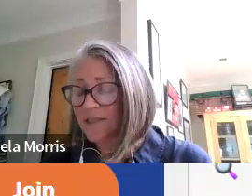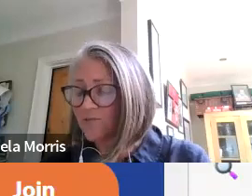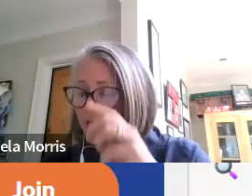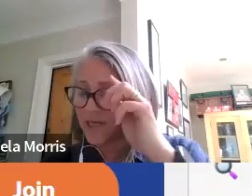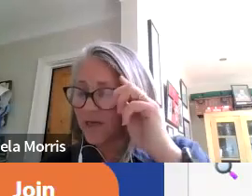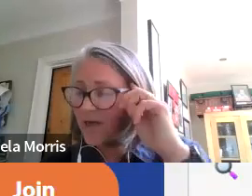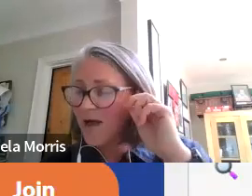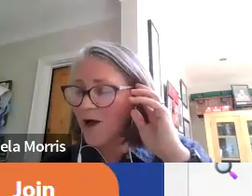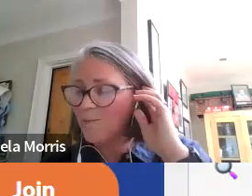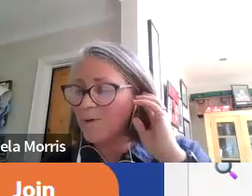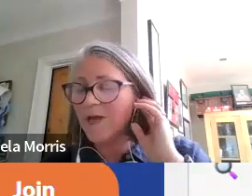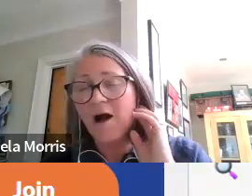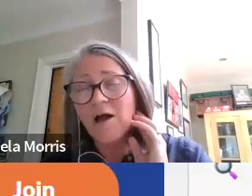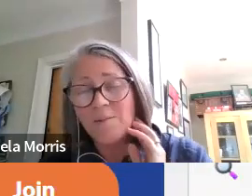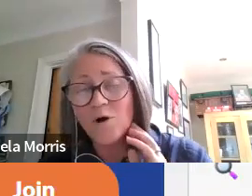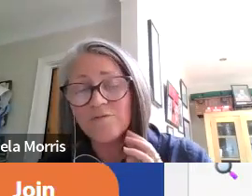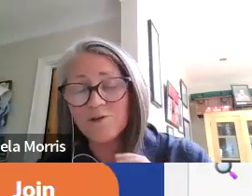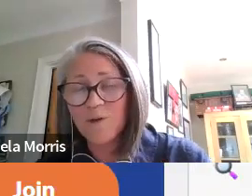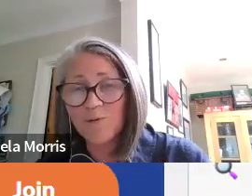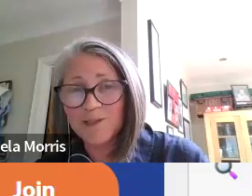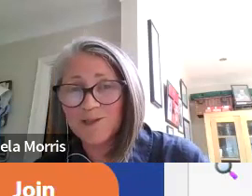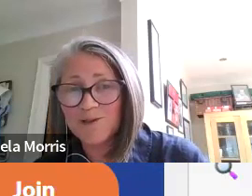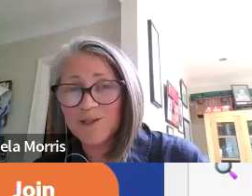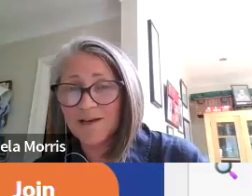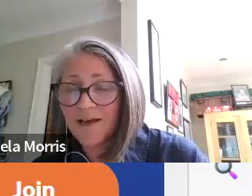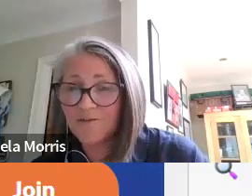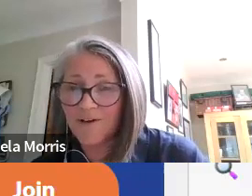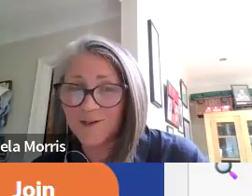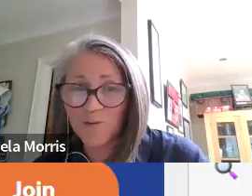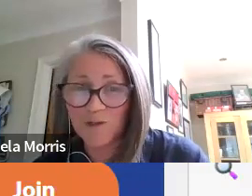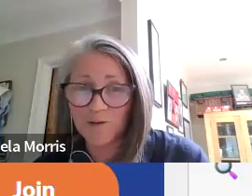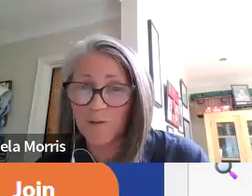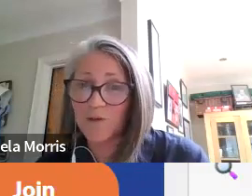I am one of those people that didn't use it. In fact, I was one of those people